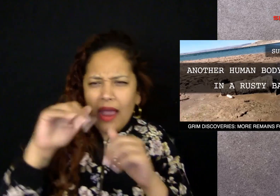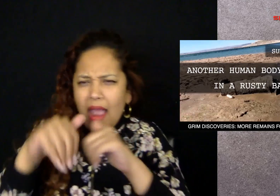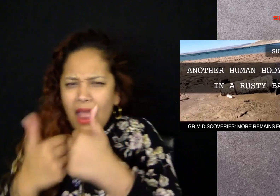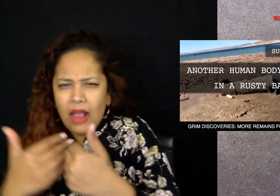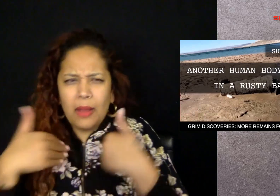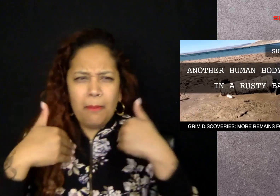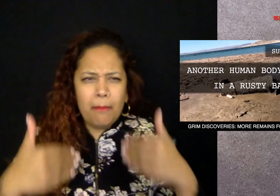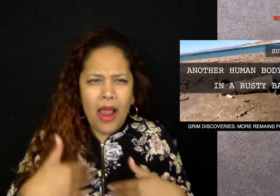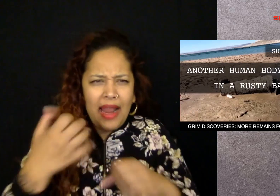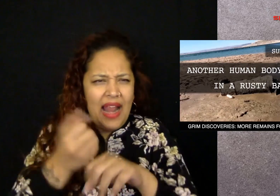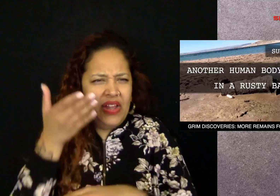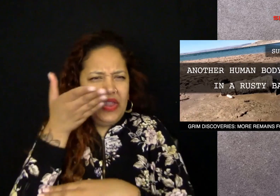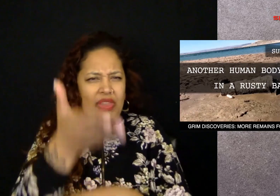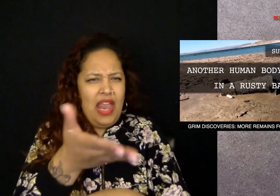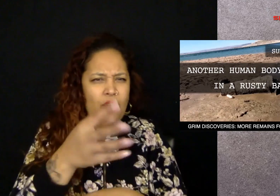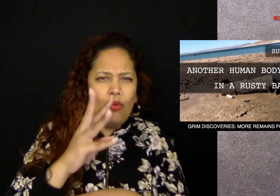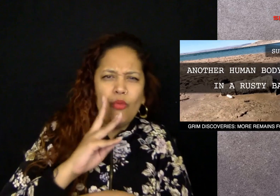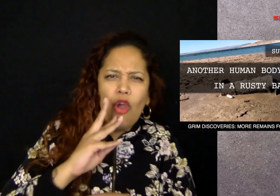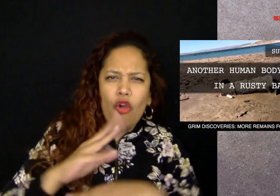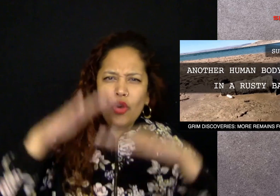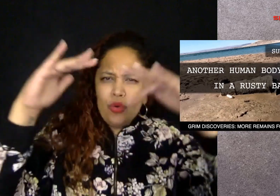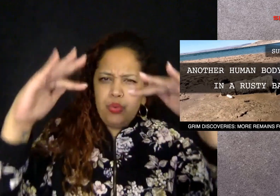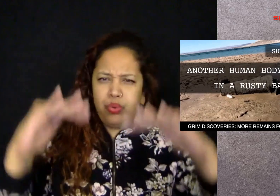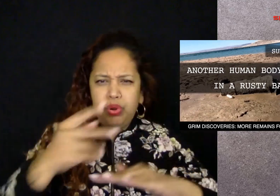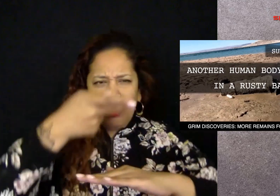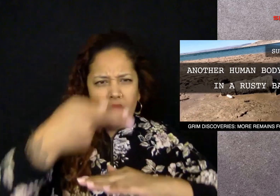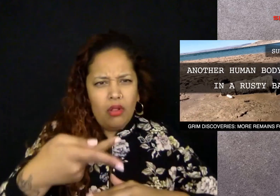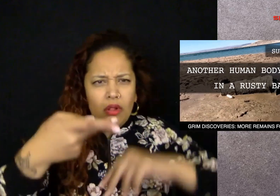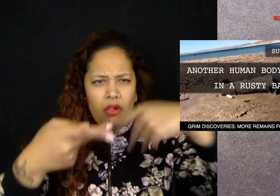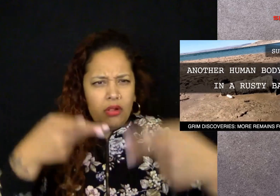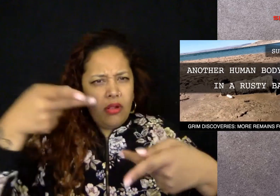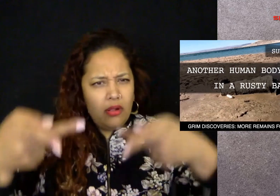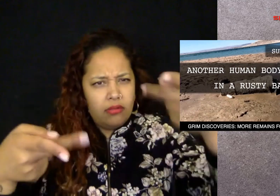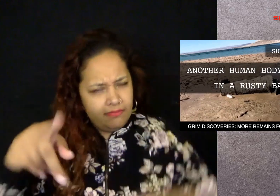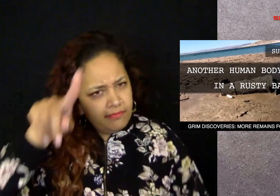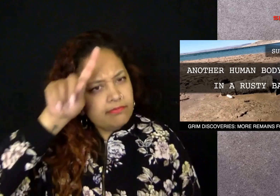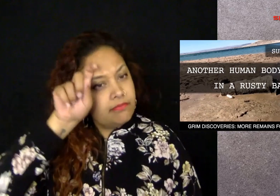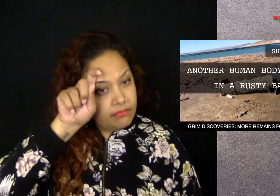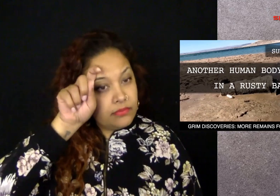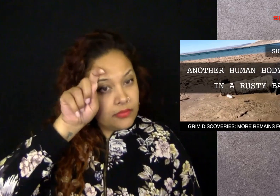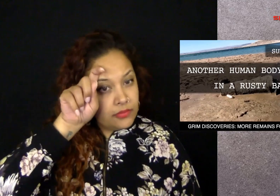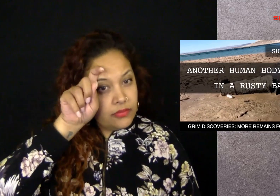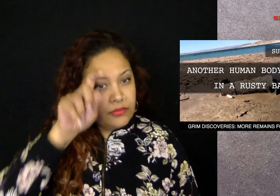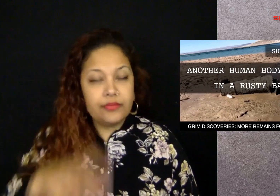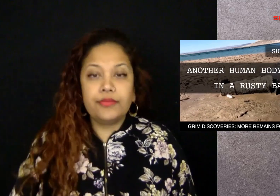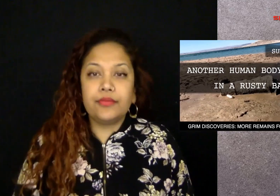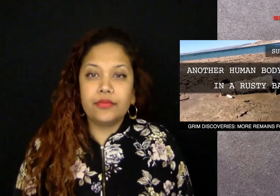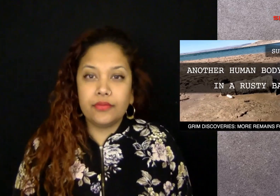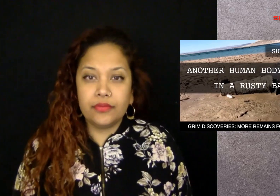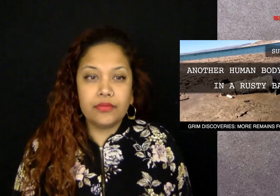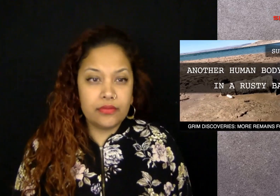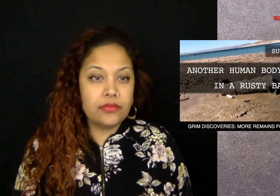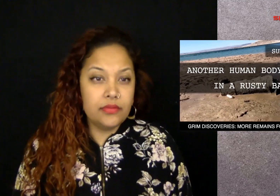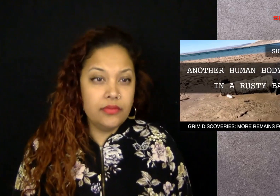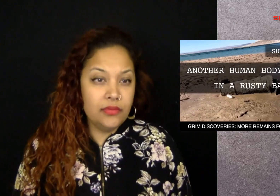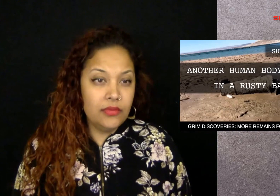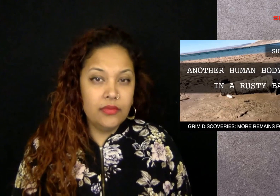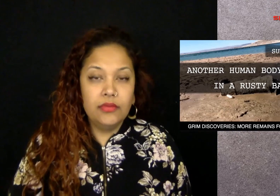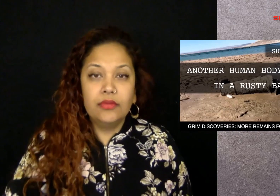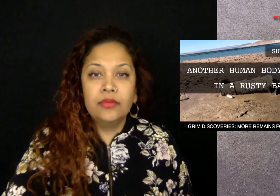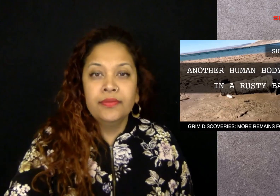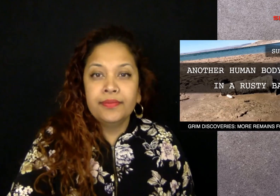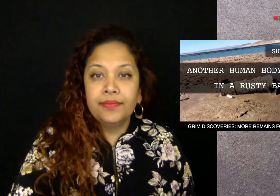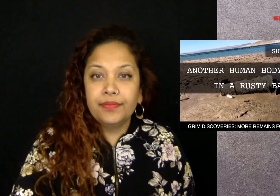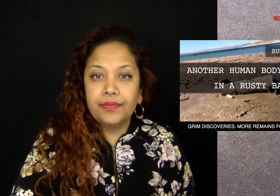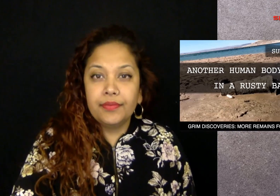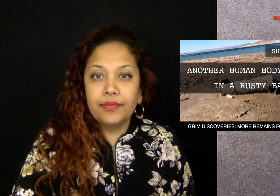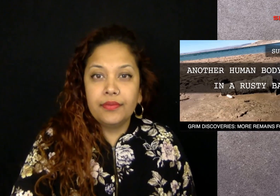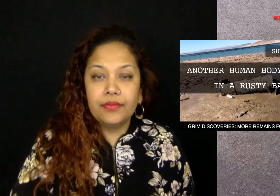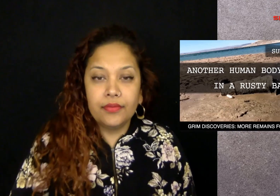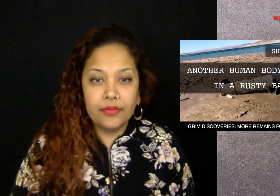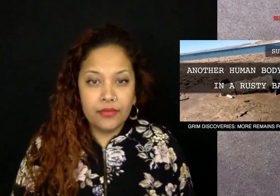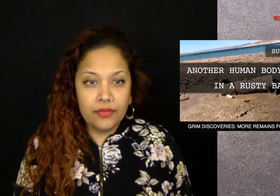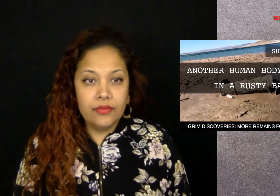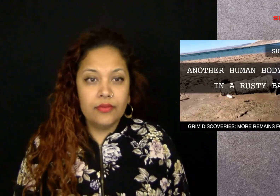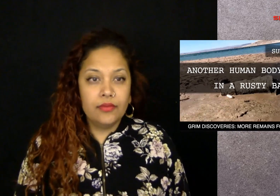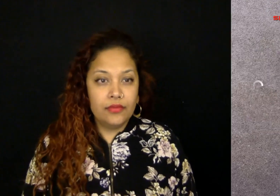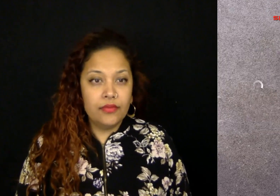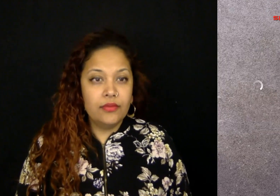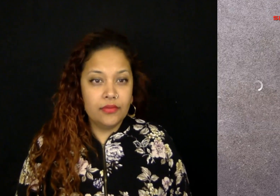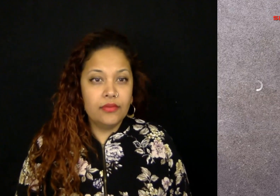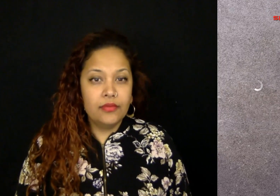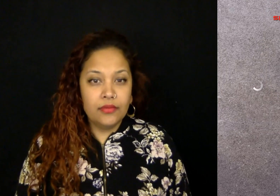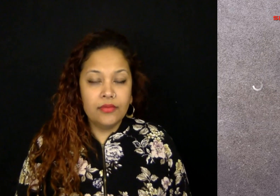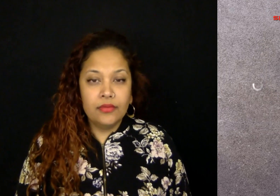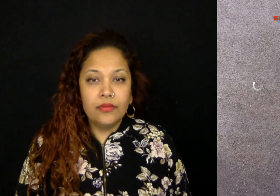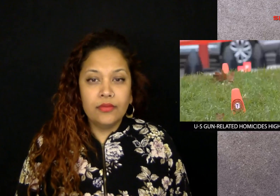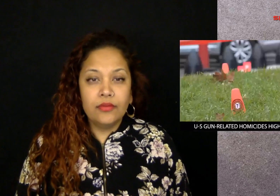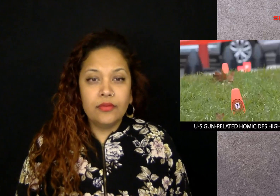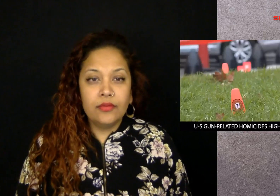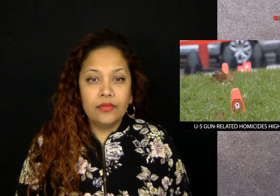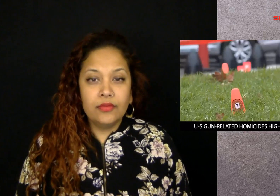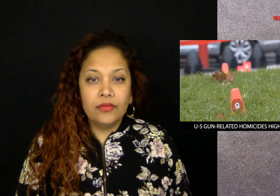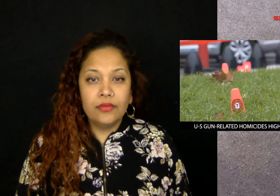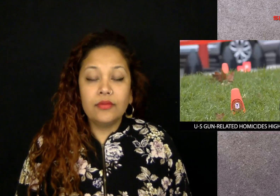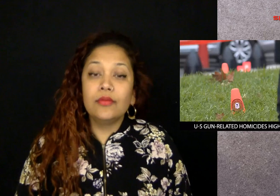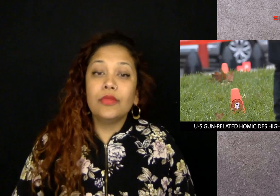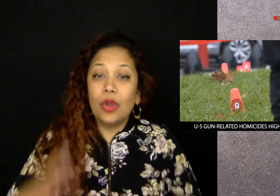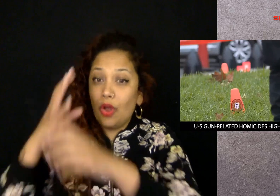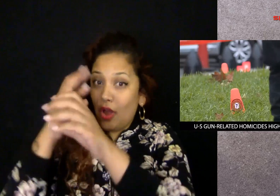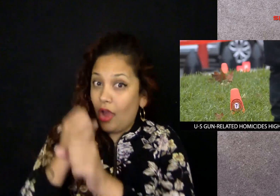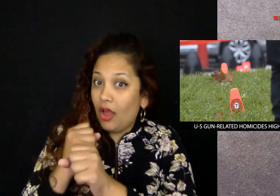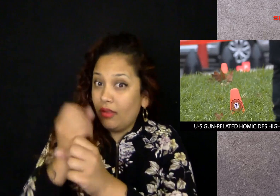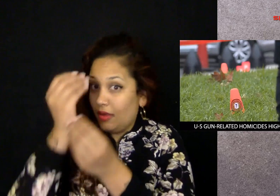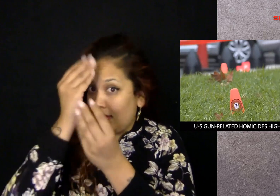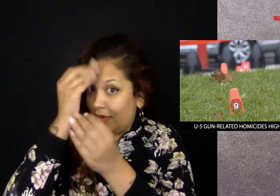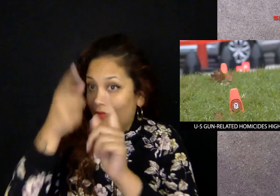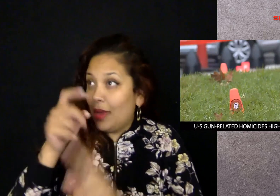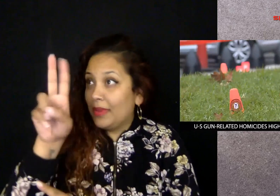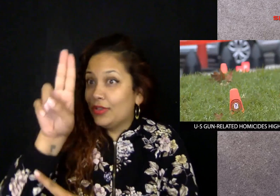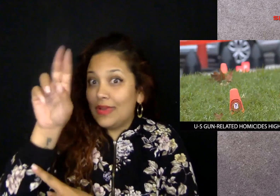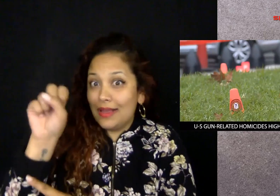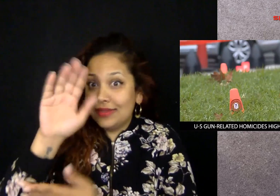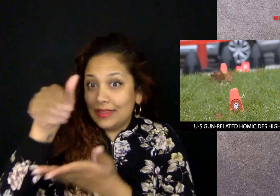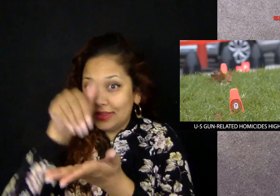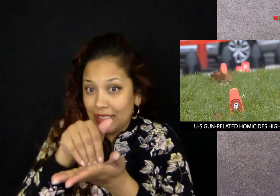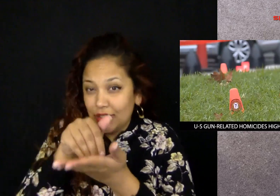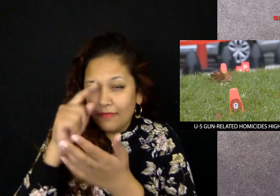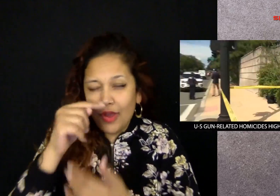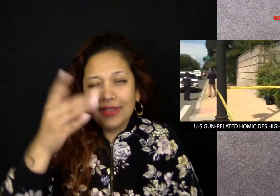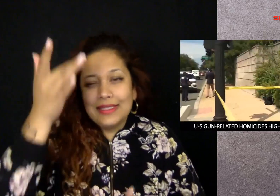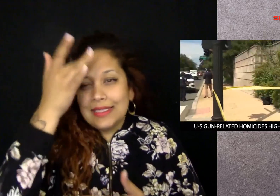when and how the bodies got there